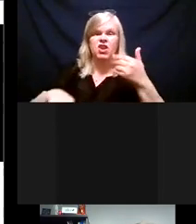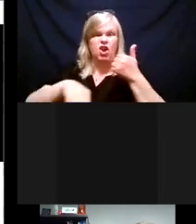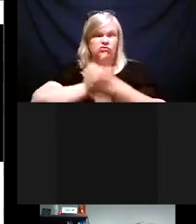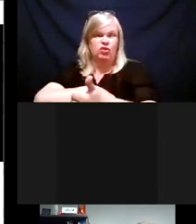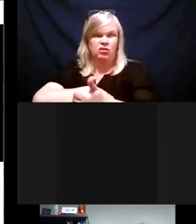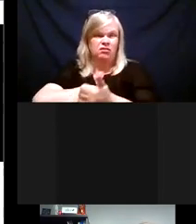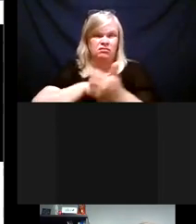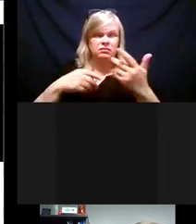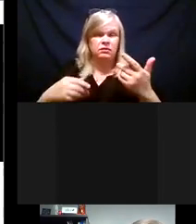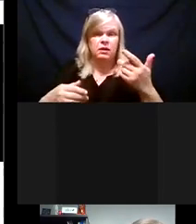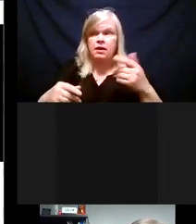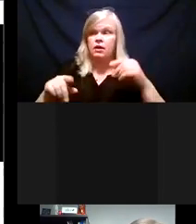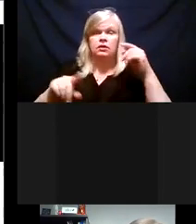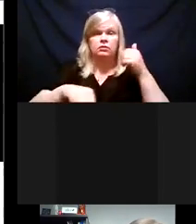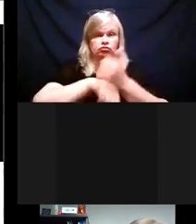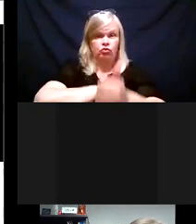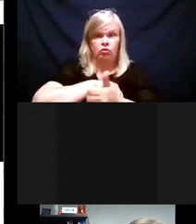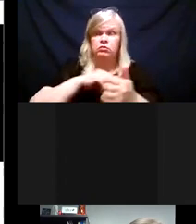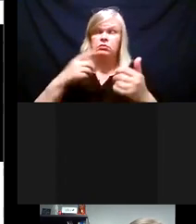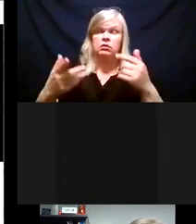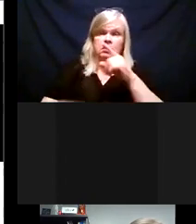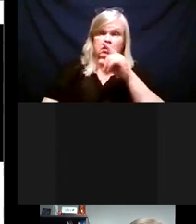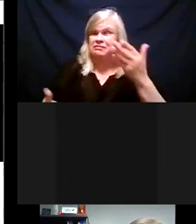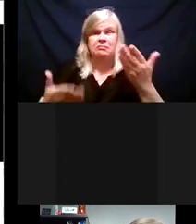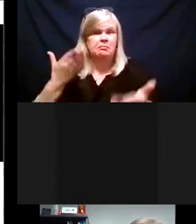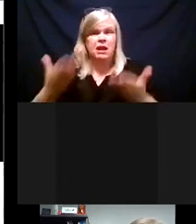JUVENILE COURT, THE PROSECUTOR COULD POSSIBLY BE PERSUADED TO